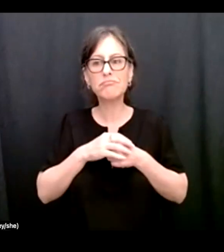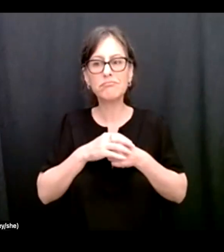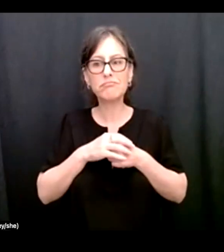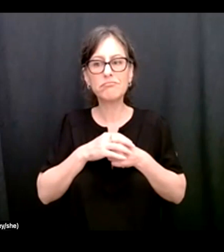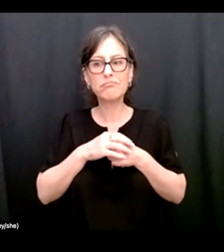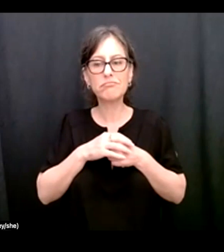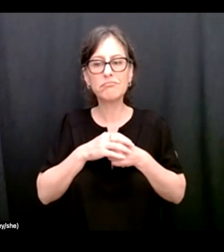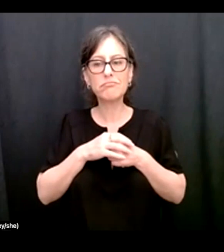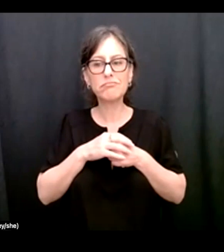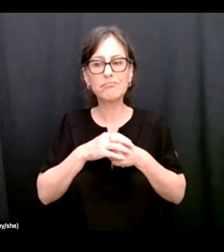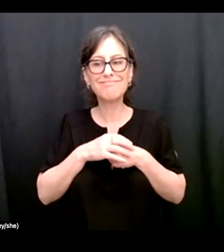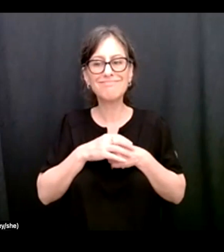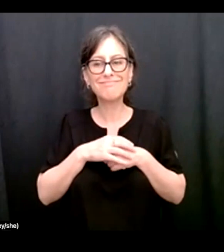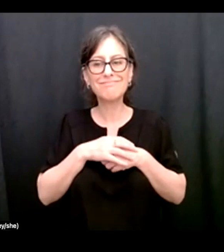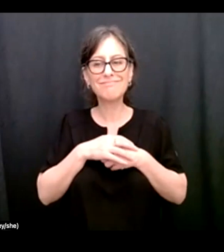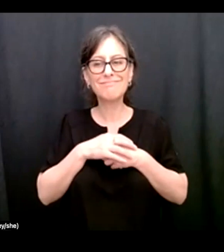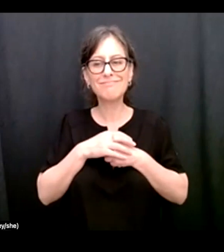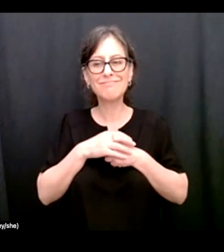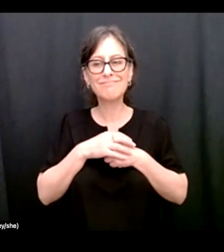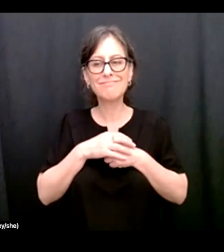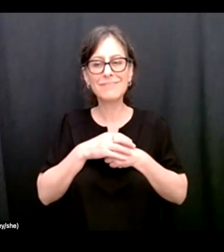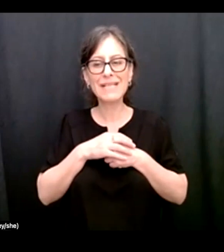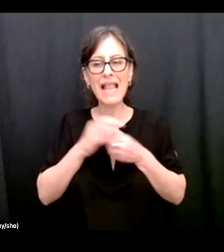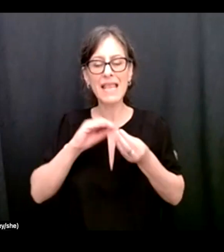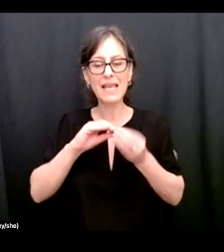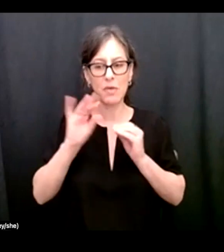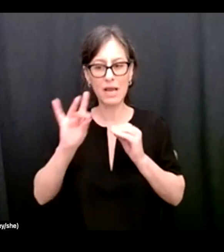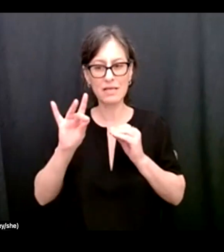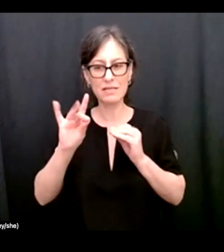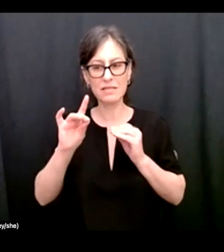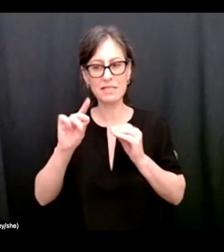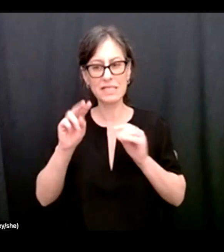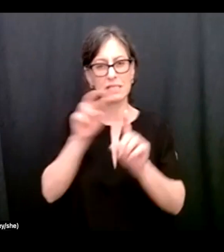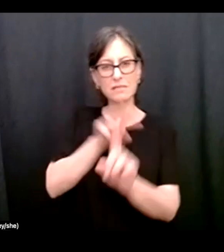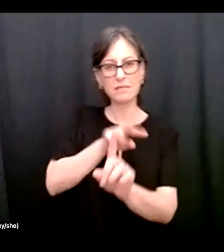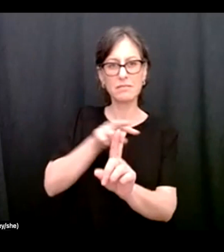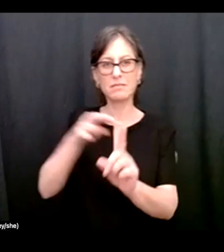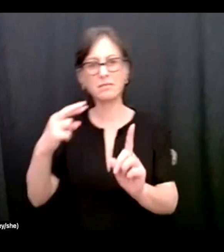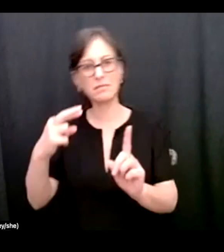And kind of, number eight is kind of like a shift in perspective. So if you haven't